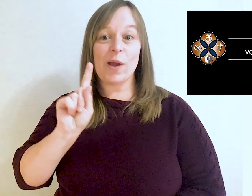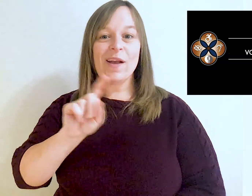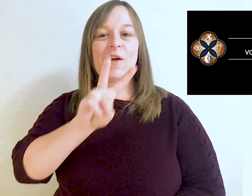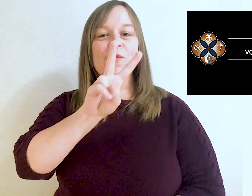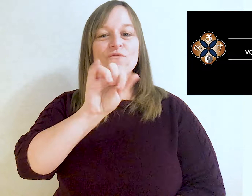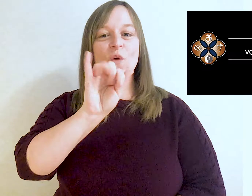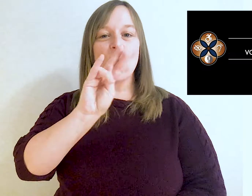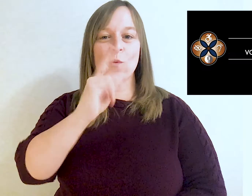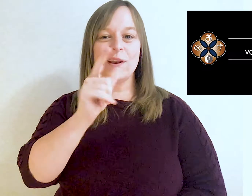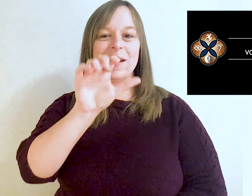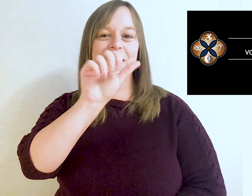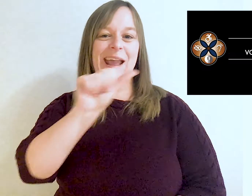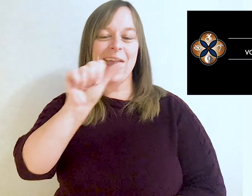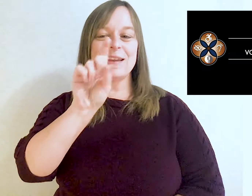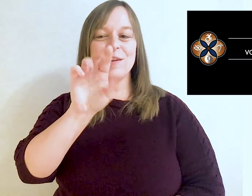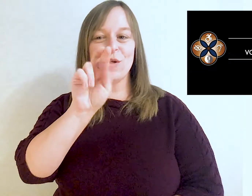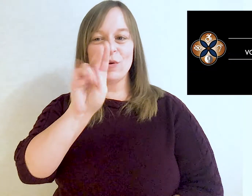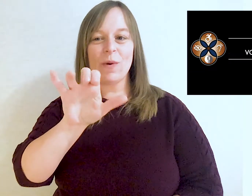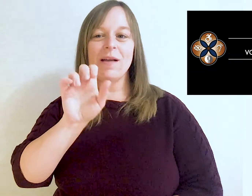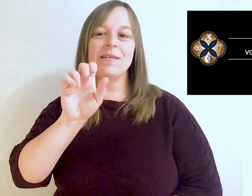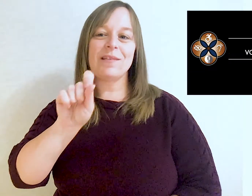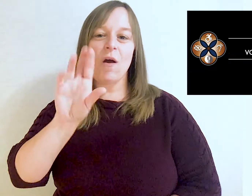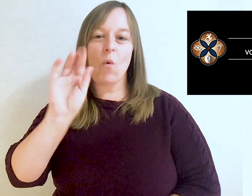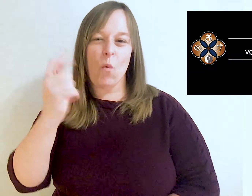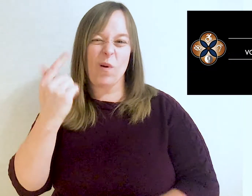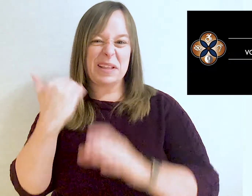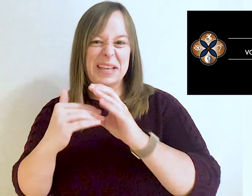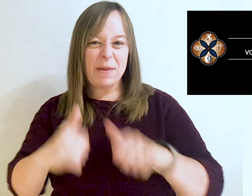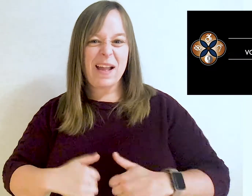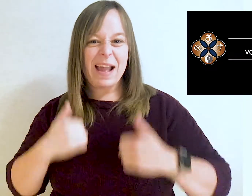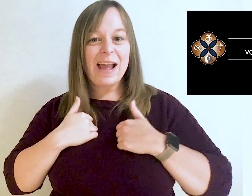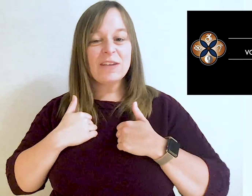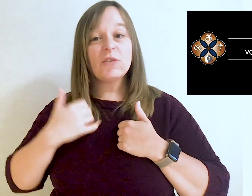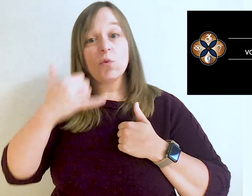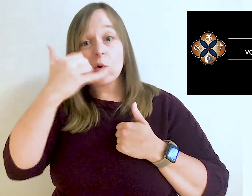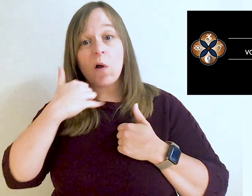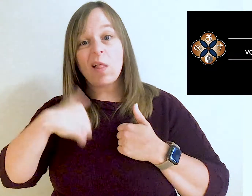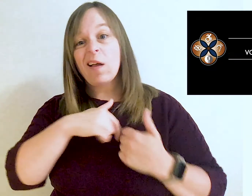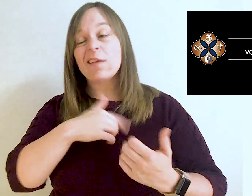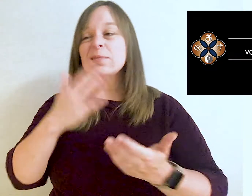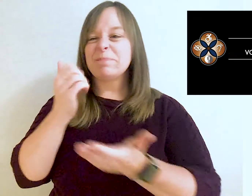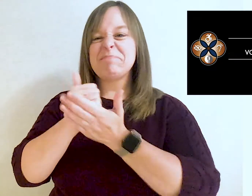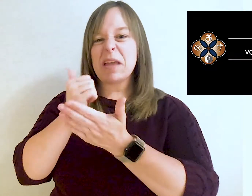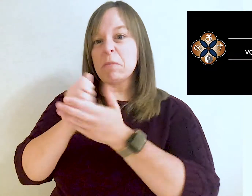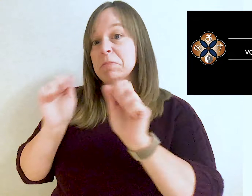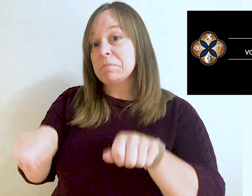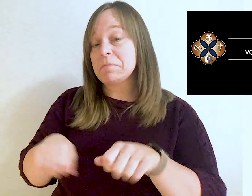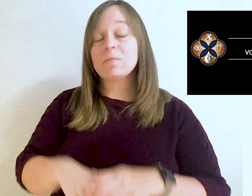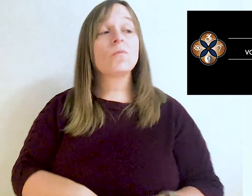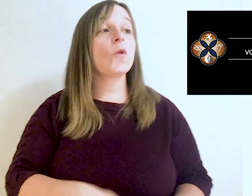voting@drny.org and we may be able to assist. K: That's great.